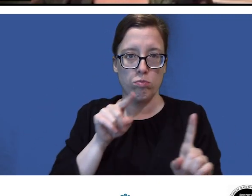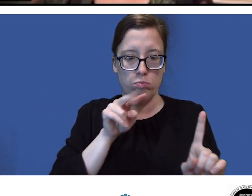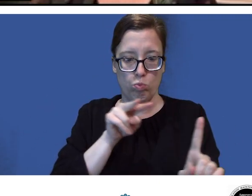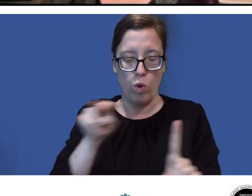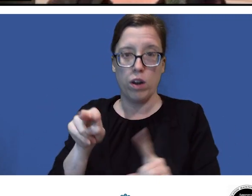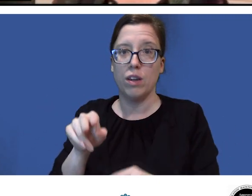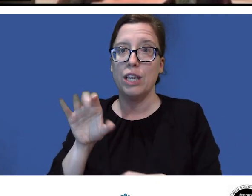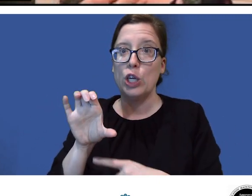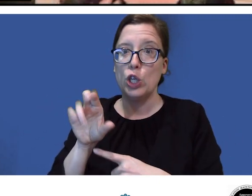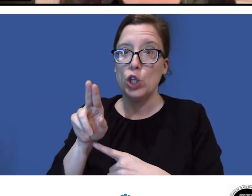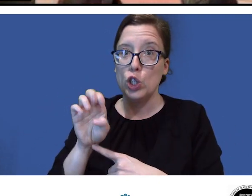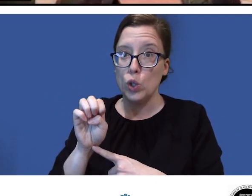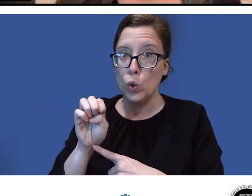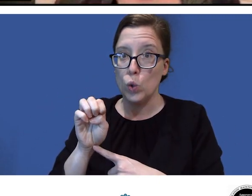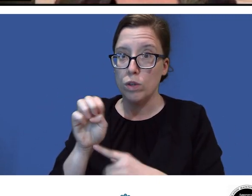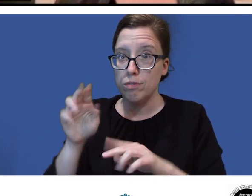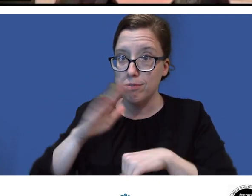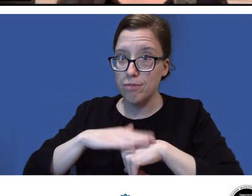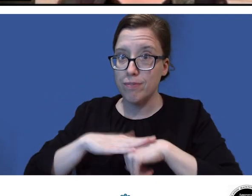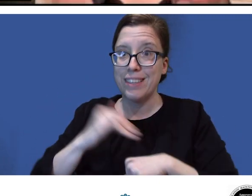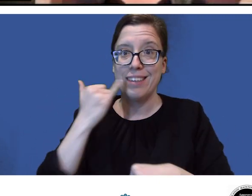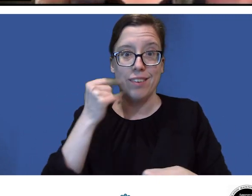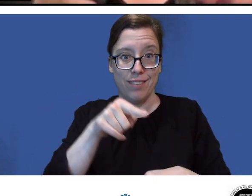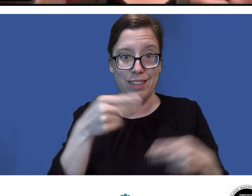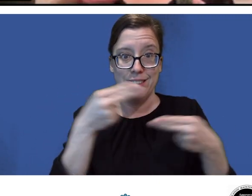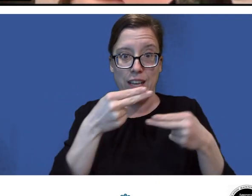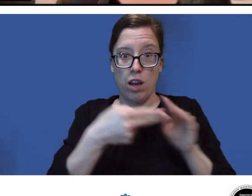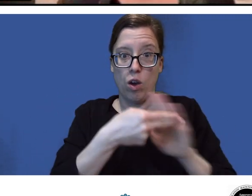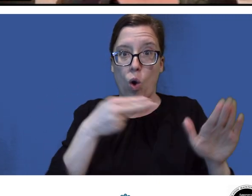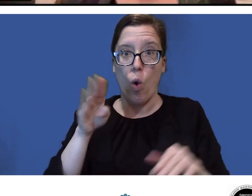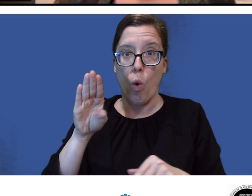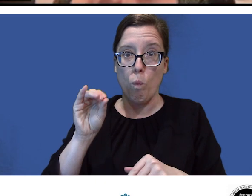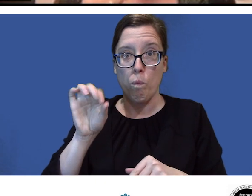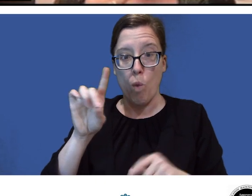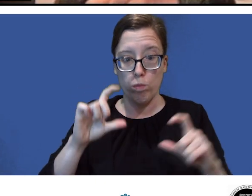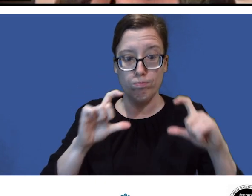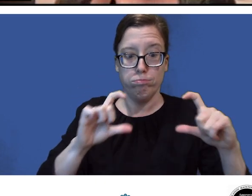that means that's really important to me. And if it's red, and sometimes I use red on the